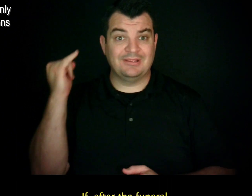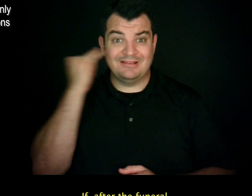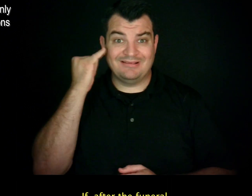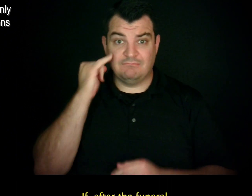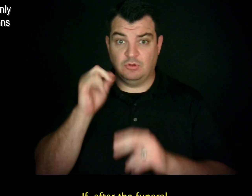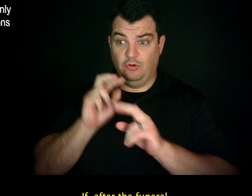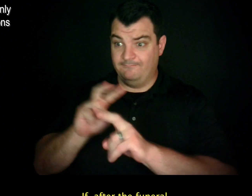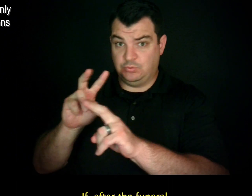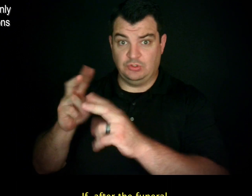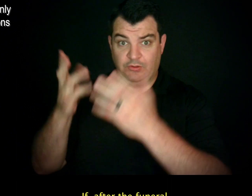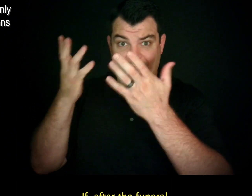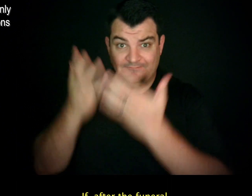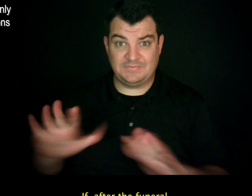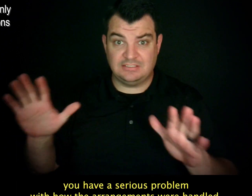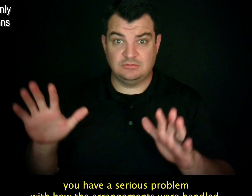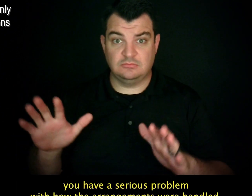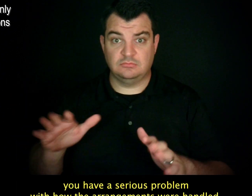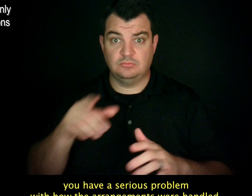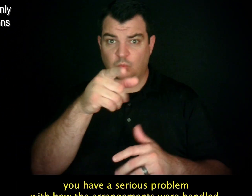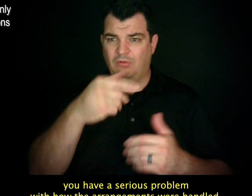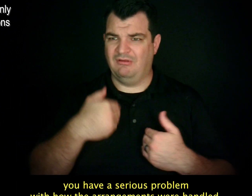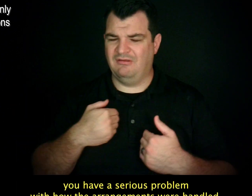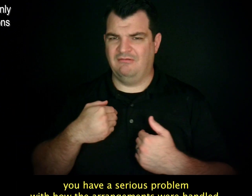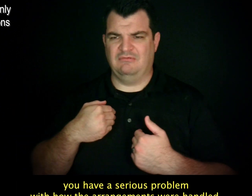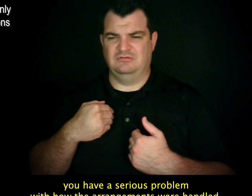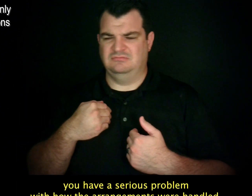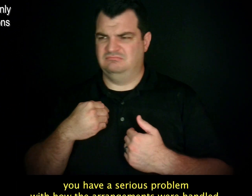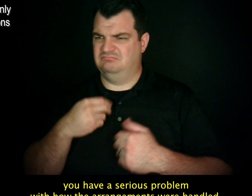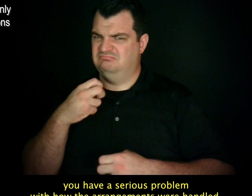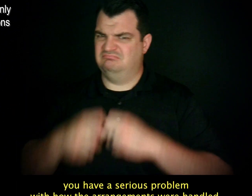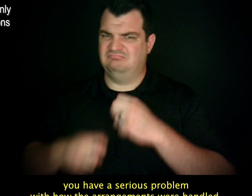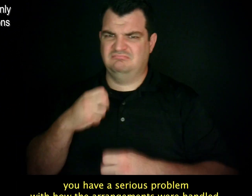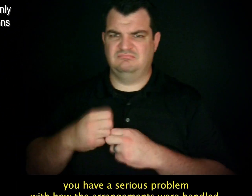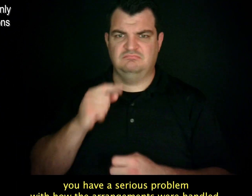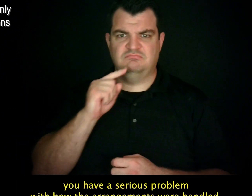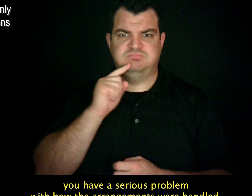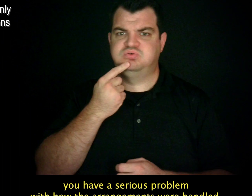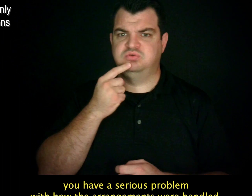If, after the funeral, you have a serious problem with how the arrangements were handled,